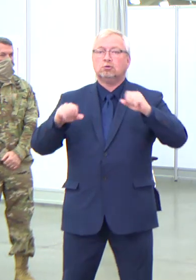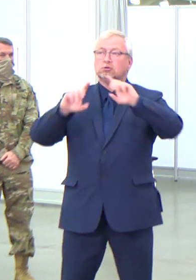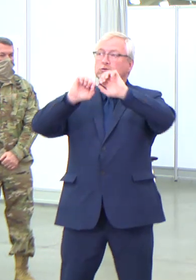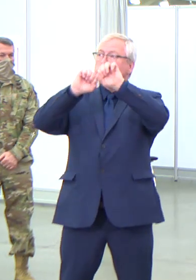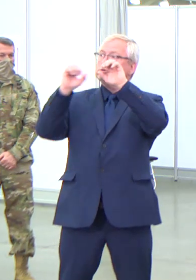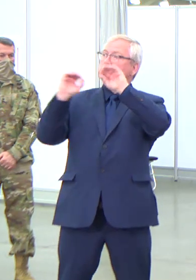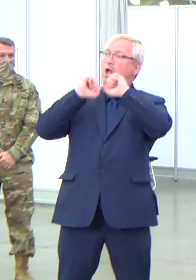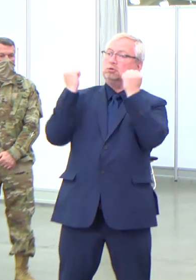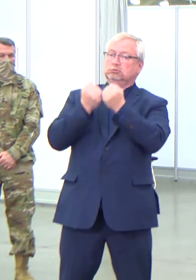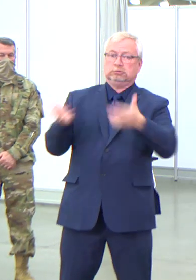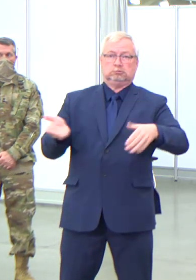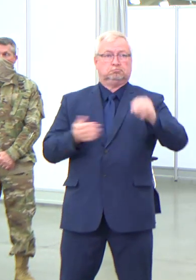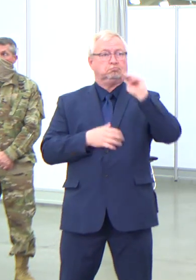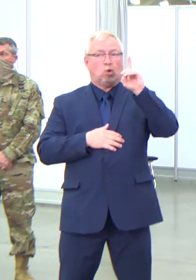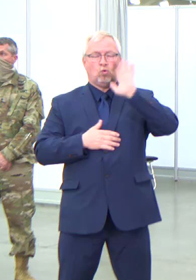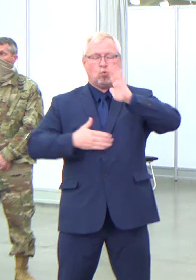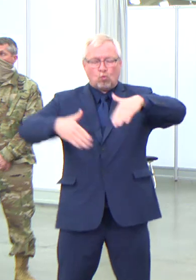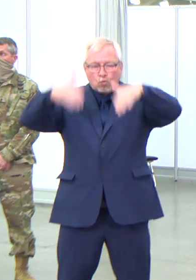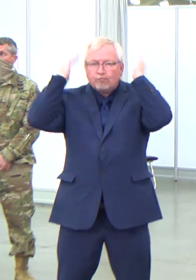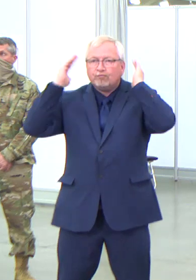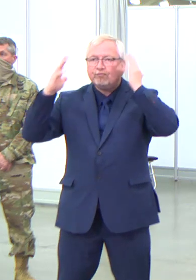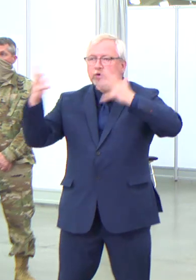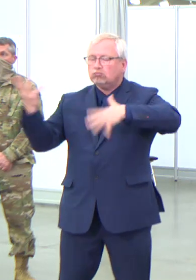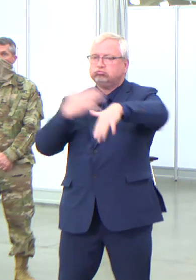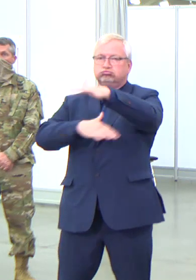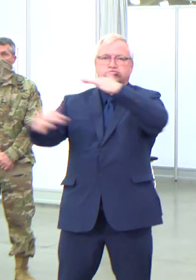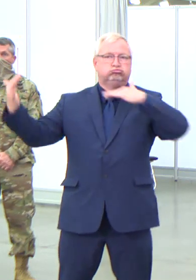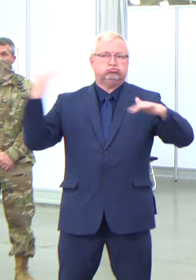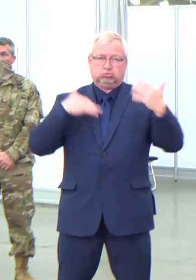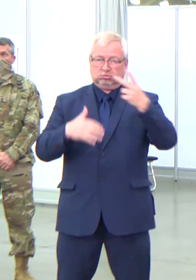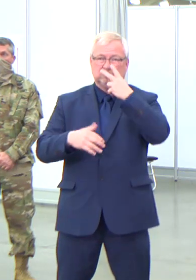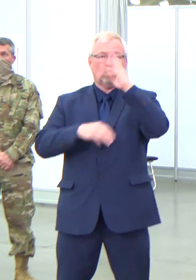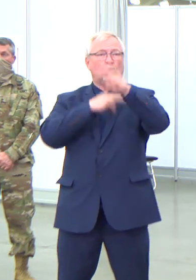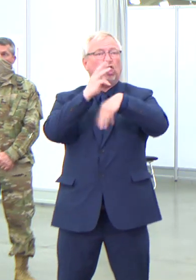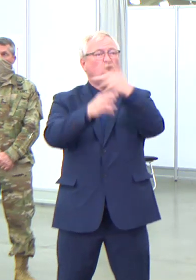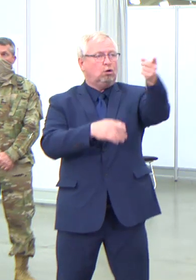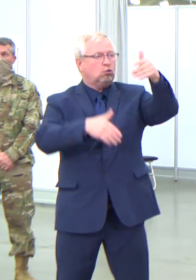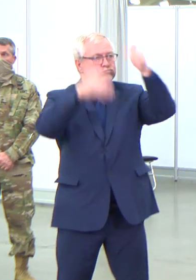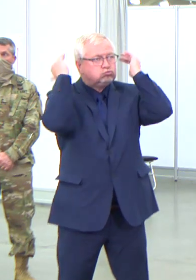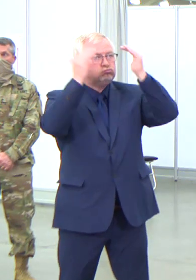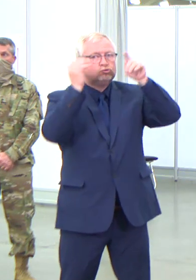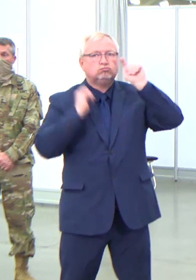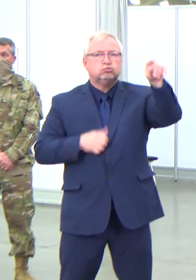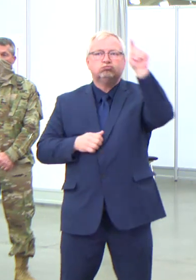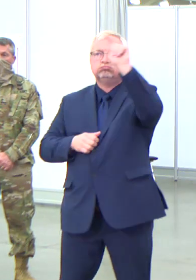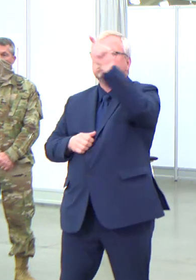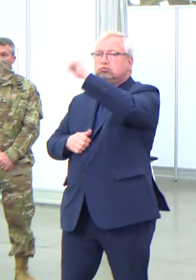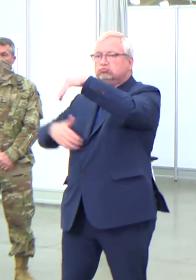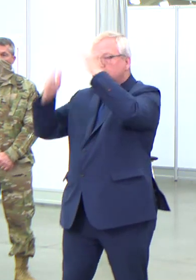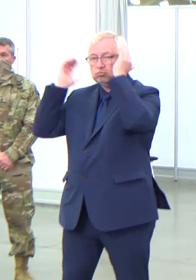This pattern is the same around the world. The health systems of the major city of Wuhan in China were driven